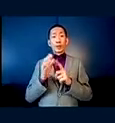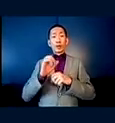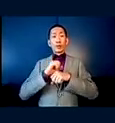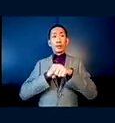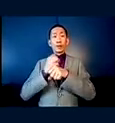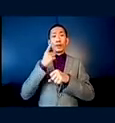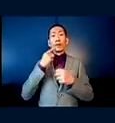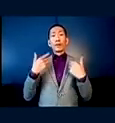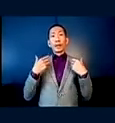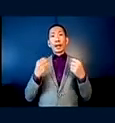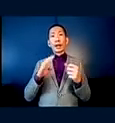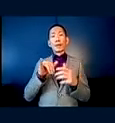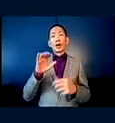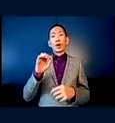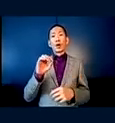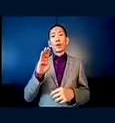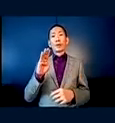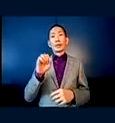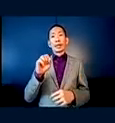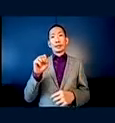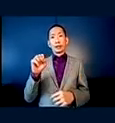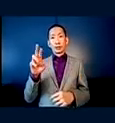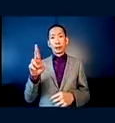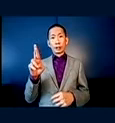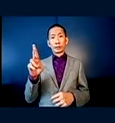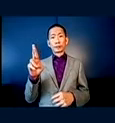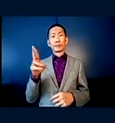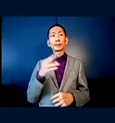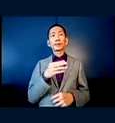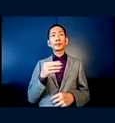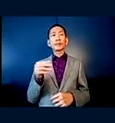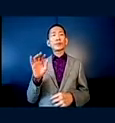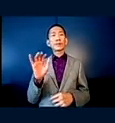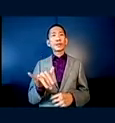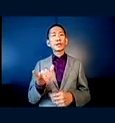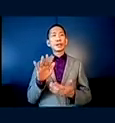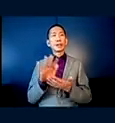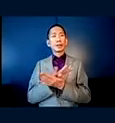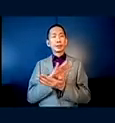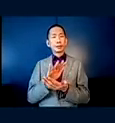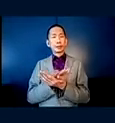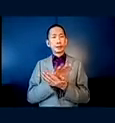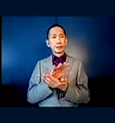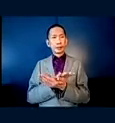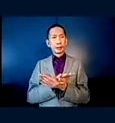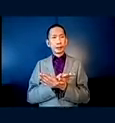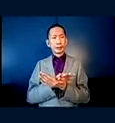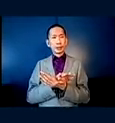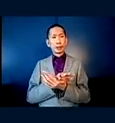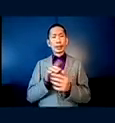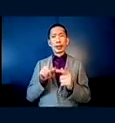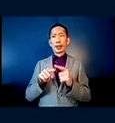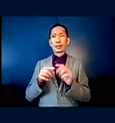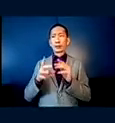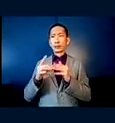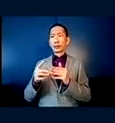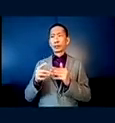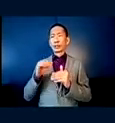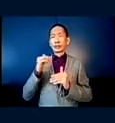THE CULTURAL FRAMEWORK OPERATION, CULTURAL FRAMEWORK FOR HEALTH BY THE OBSSR, AND THAT DOCUMENT YOU'LL SEE IT